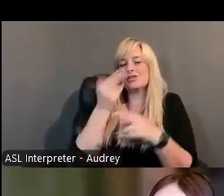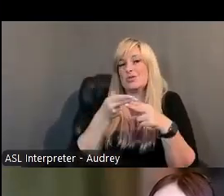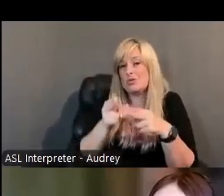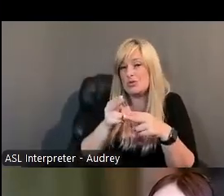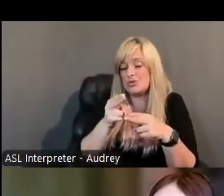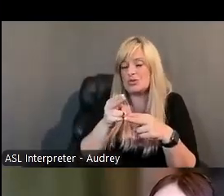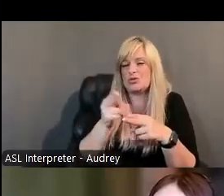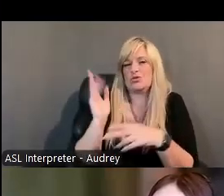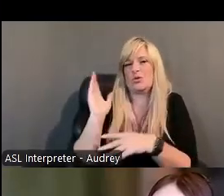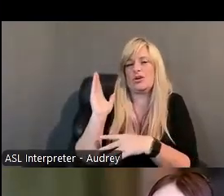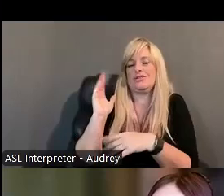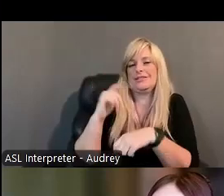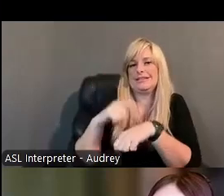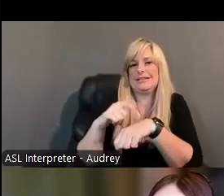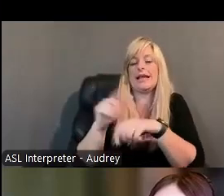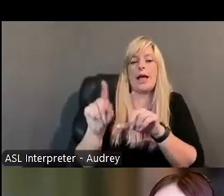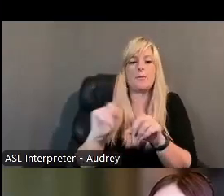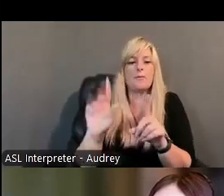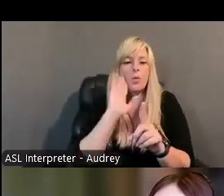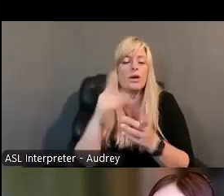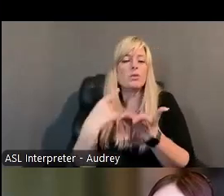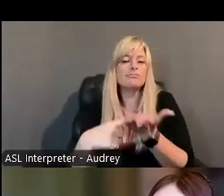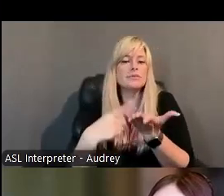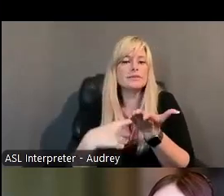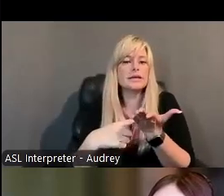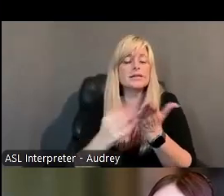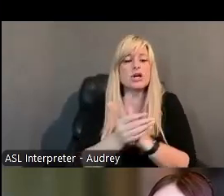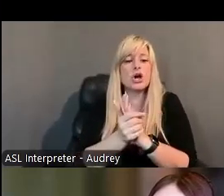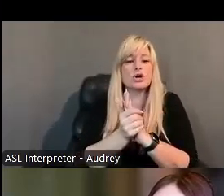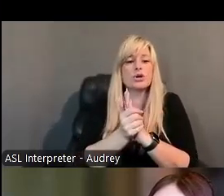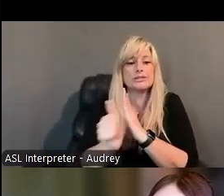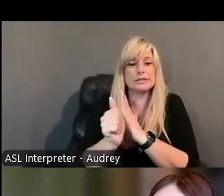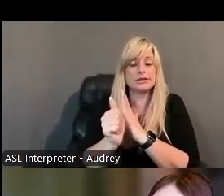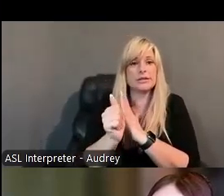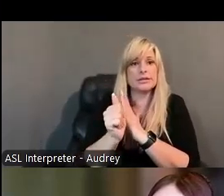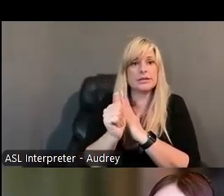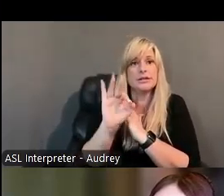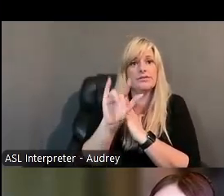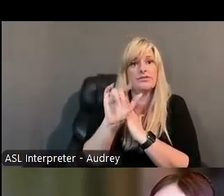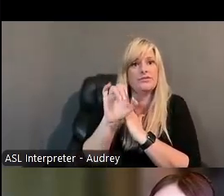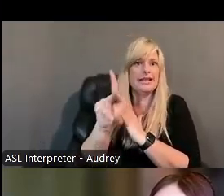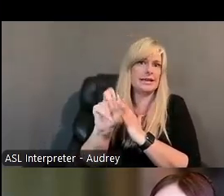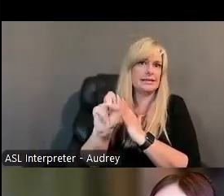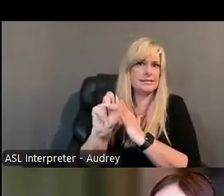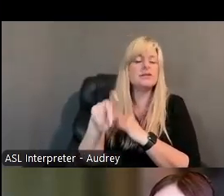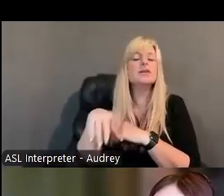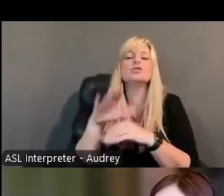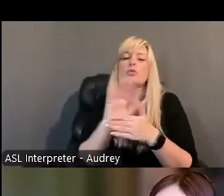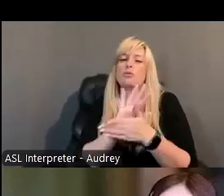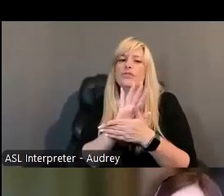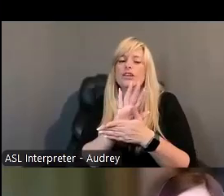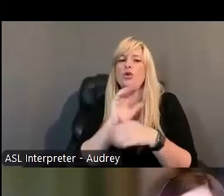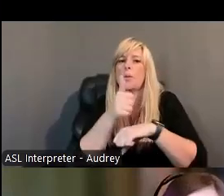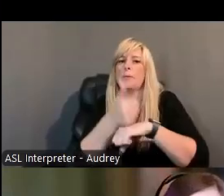about our skill flakes for autistic young adults, our video-based training, our community engagement